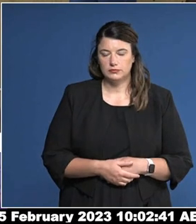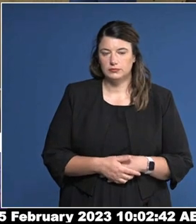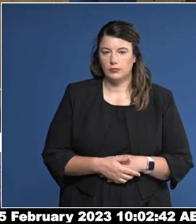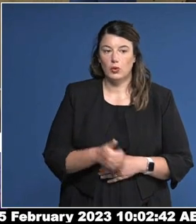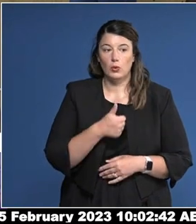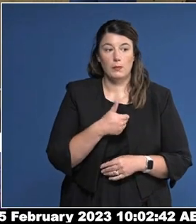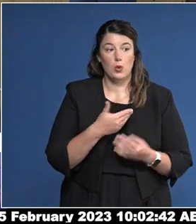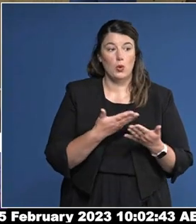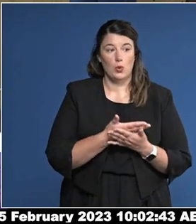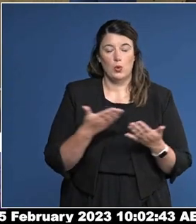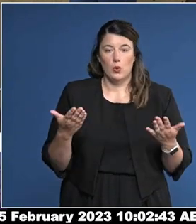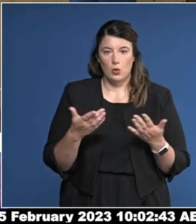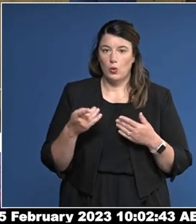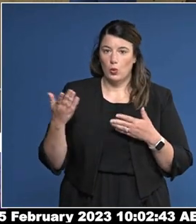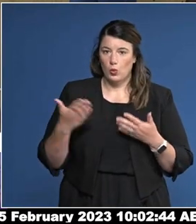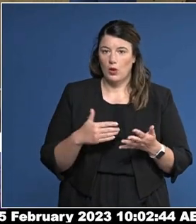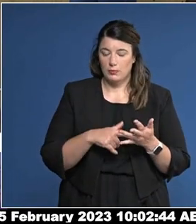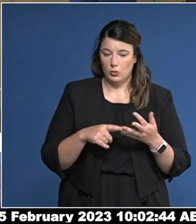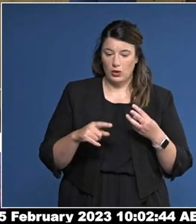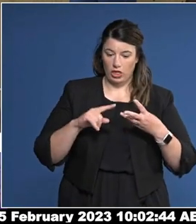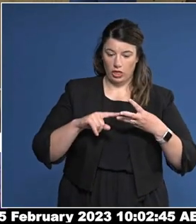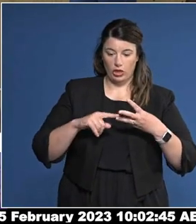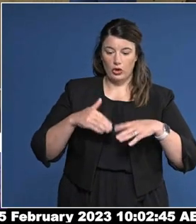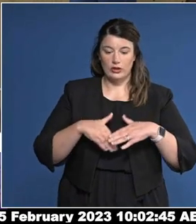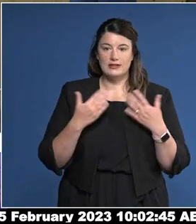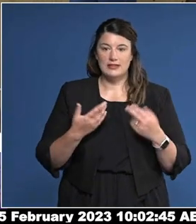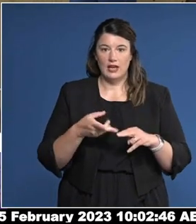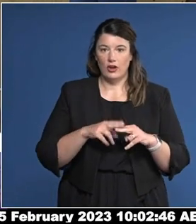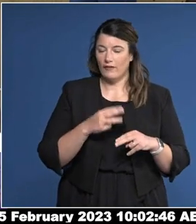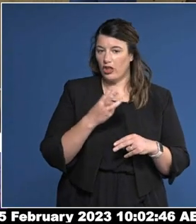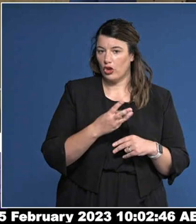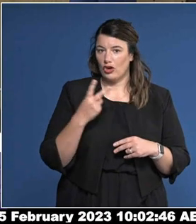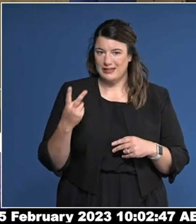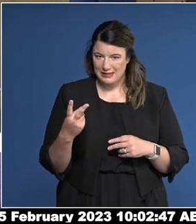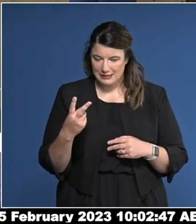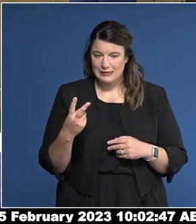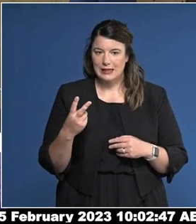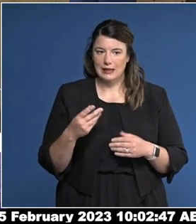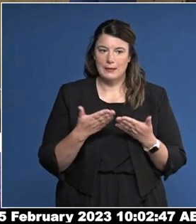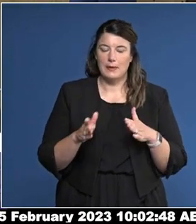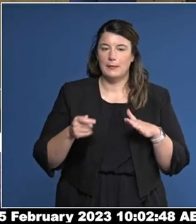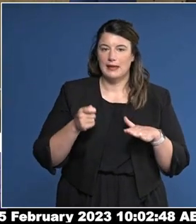Welcome to the third day of this, the 32nd Public hearing of the Royal Commission,